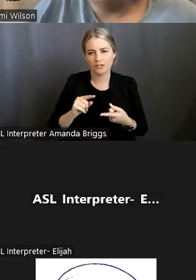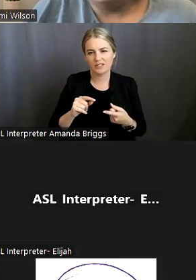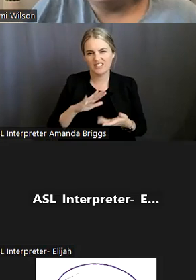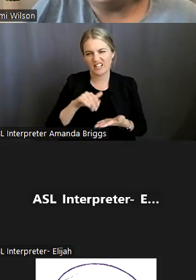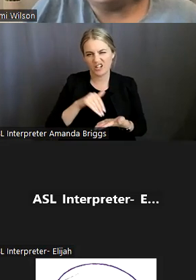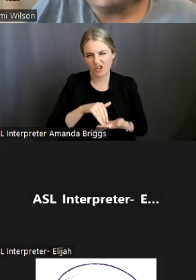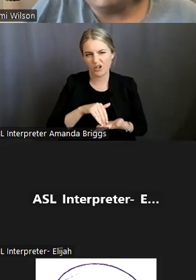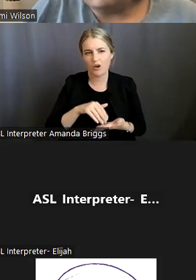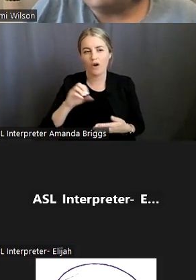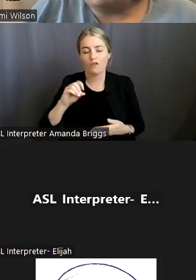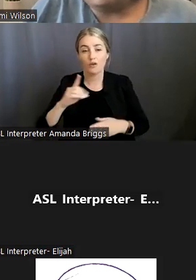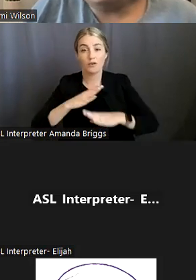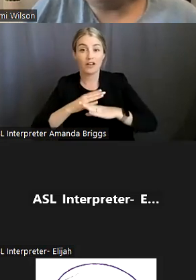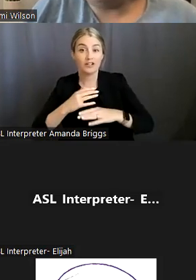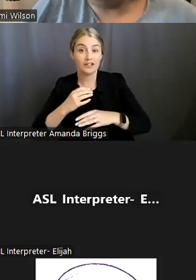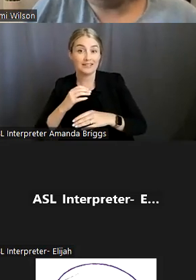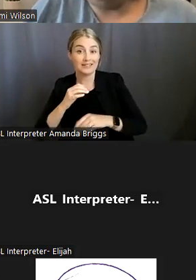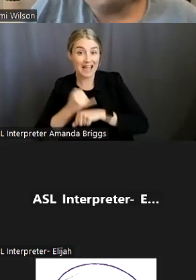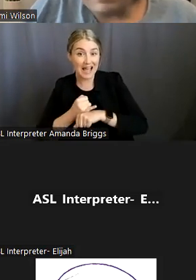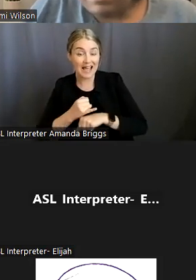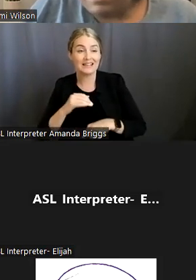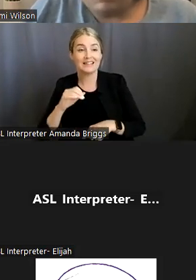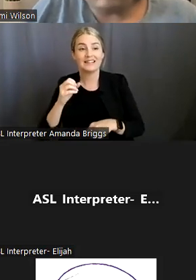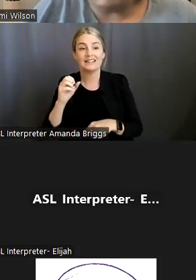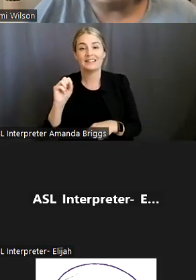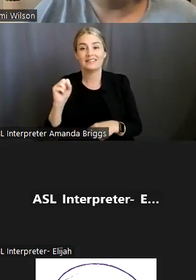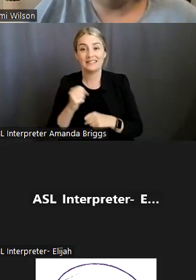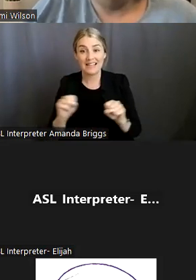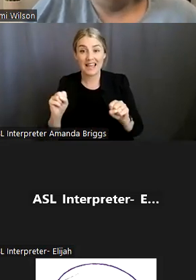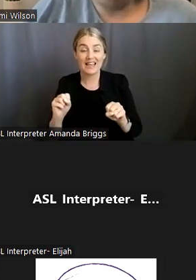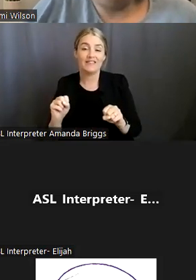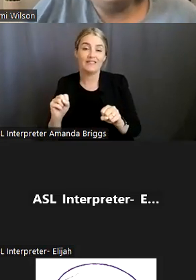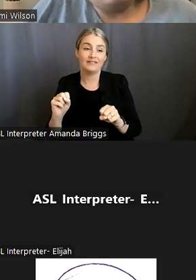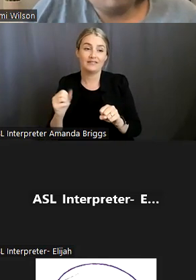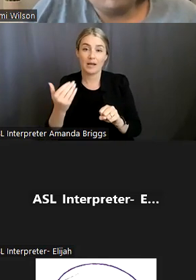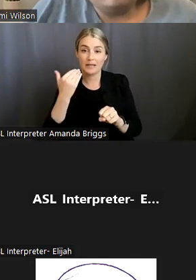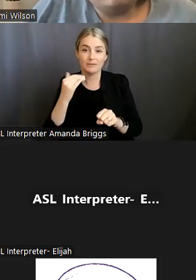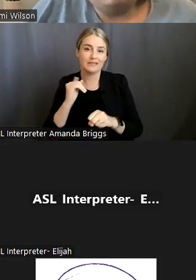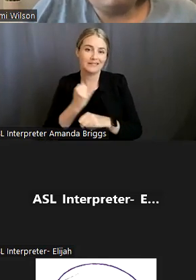safe consumption sites, supervised consumption sites. And these are places where